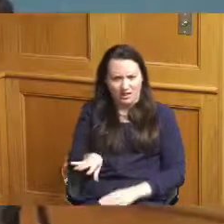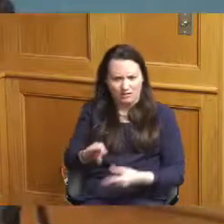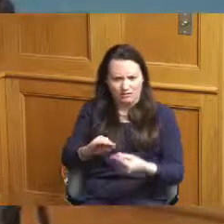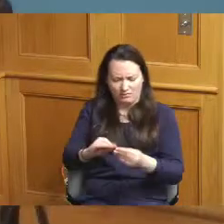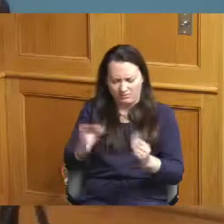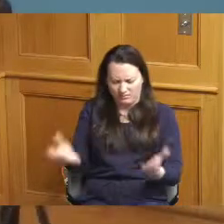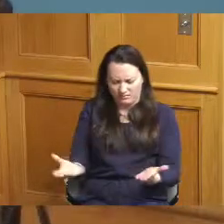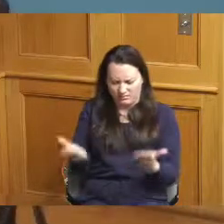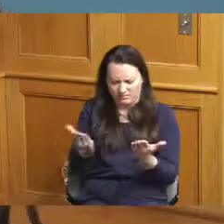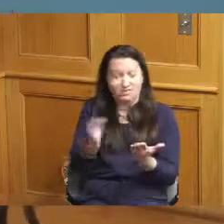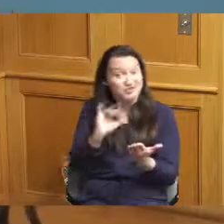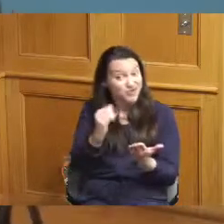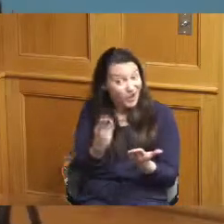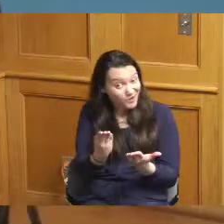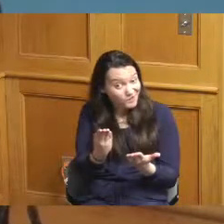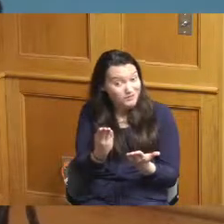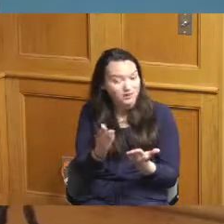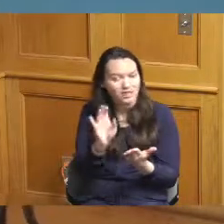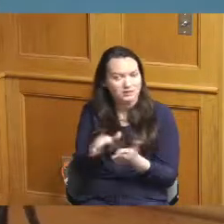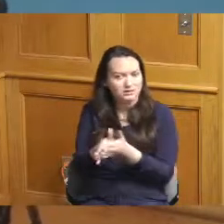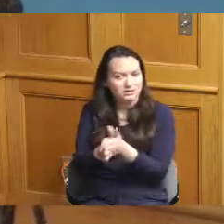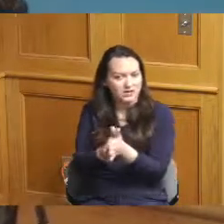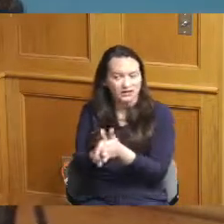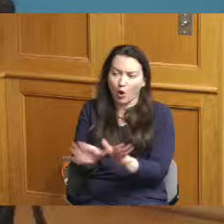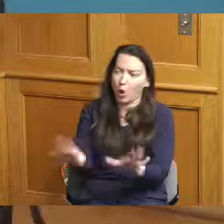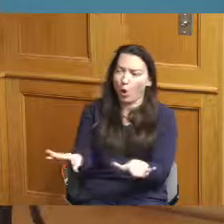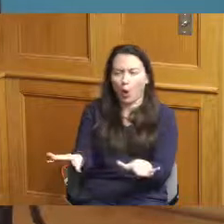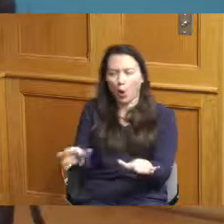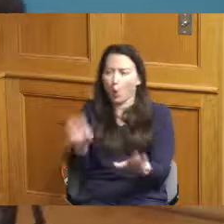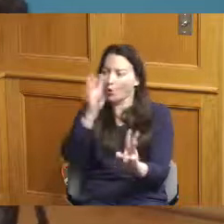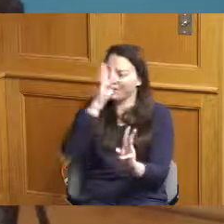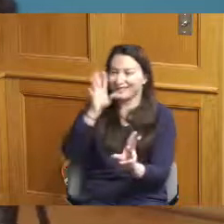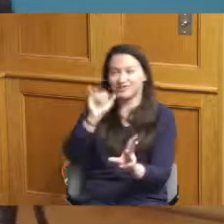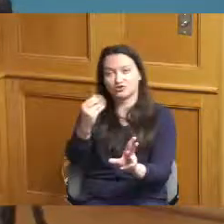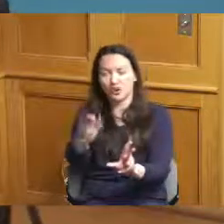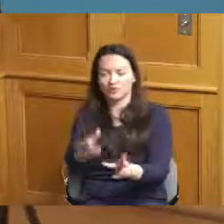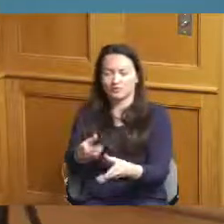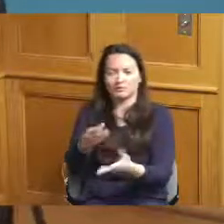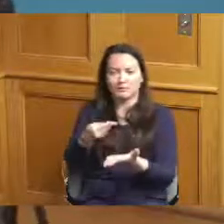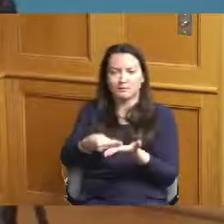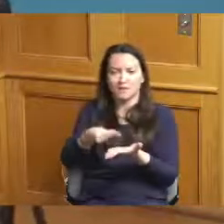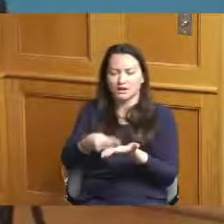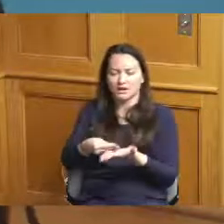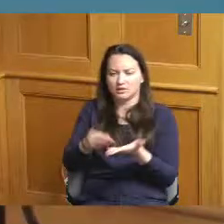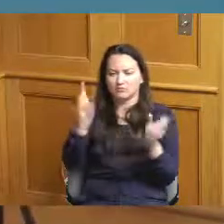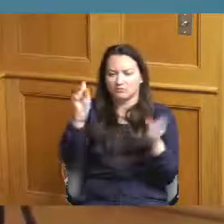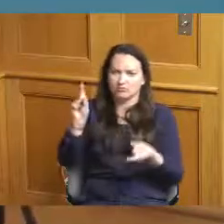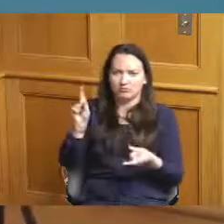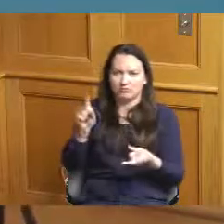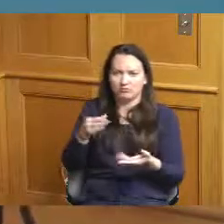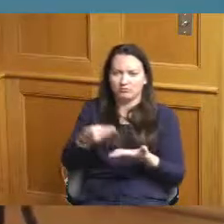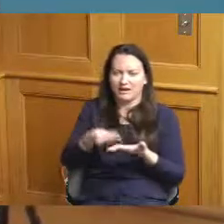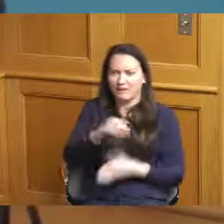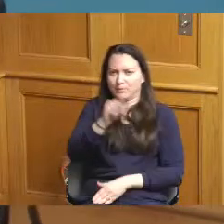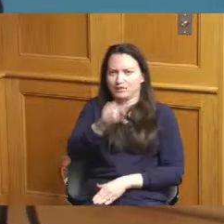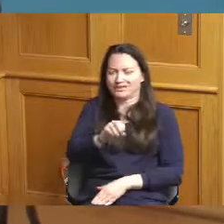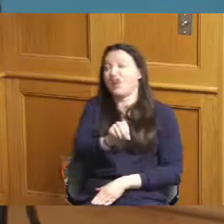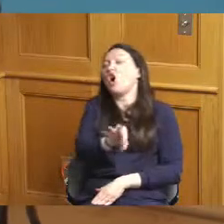right then the jobs is the incentive to say you're going to create this many jobs that will give you x amount of dollars we'll give you x amount of percentage off on your property tax